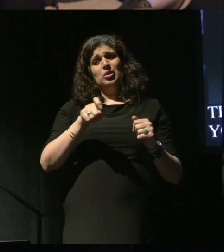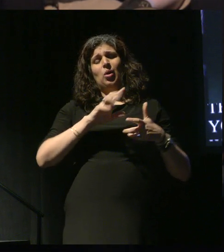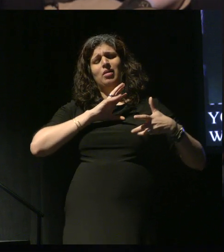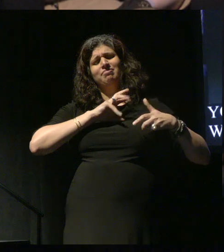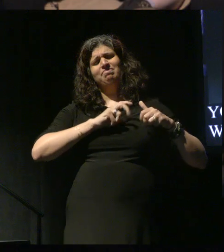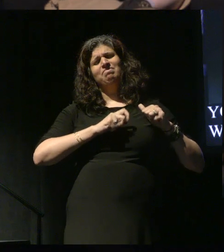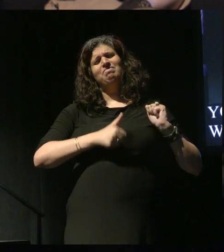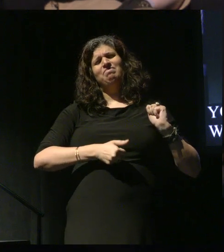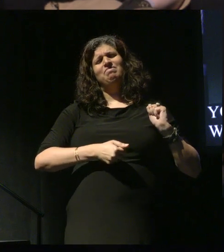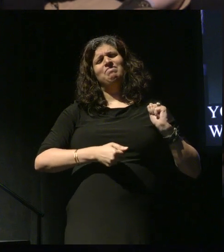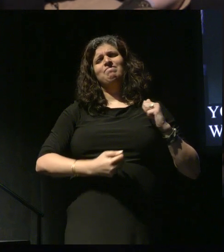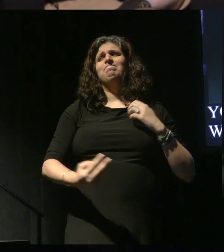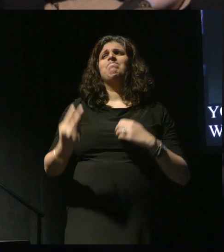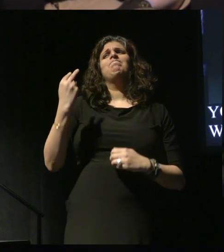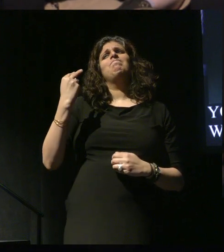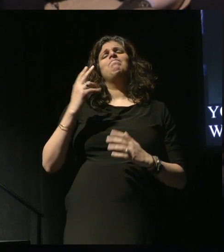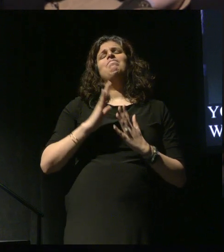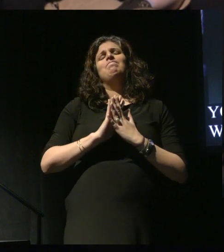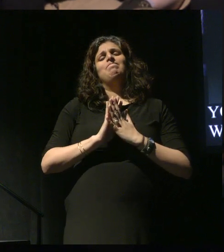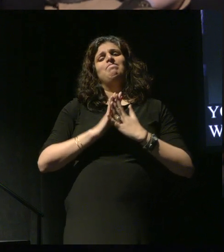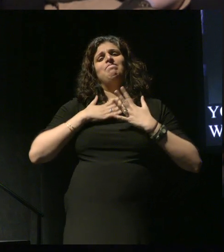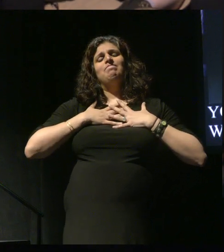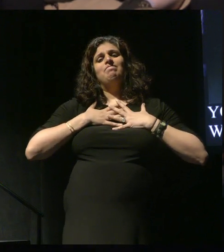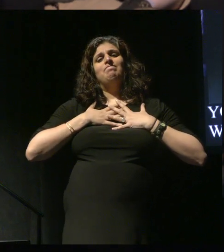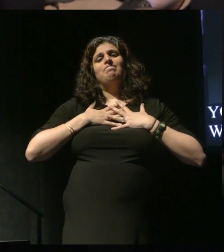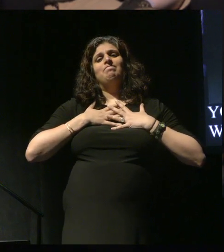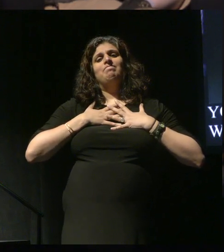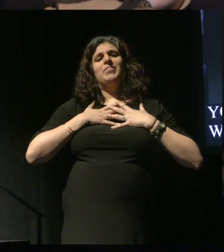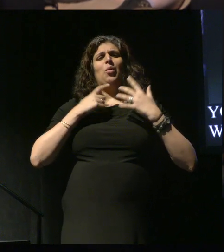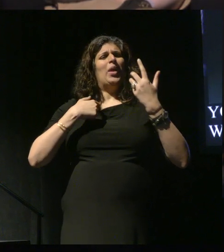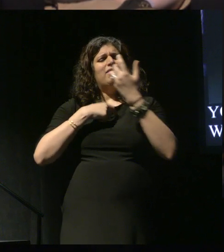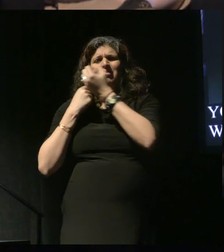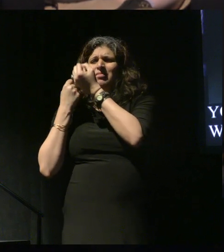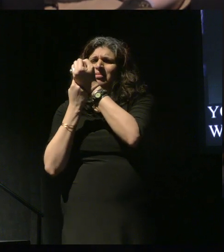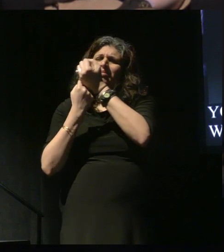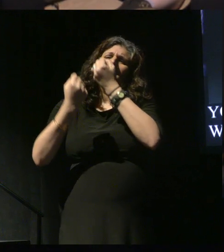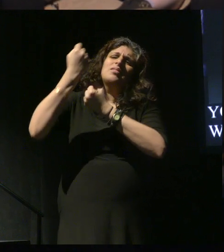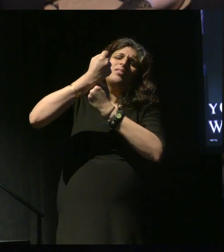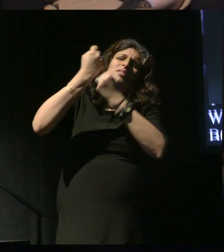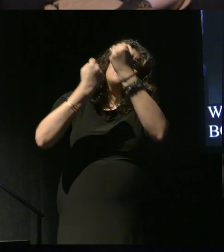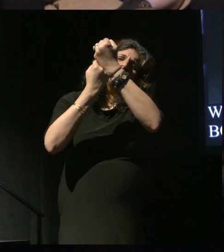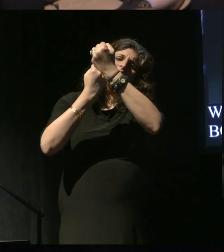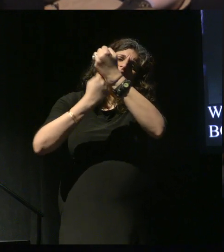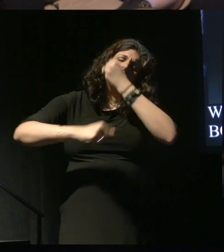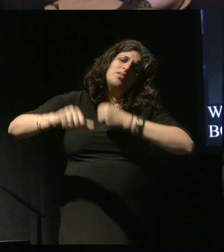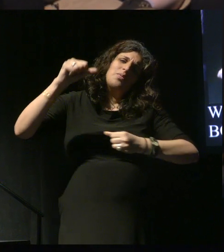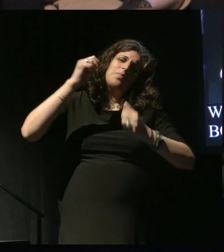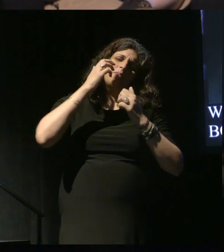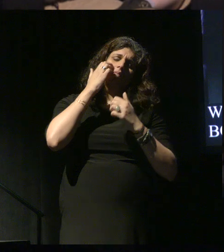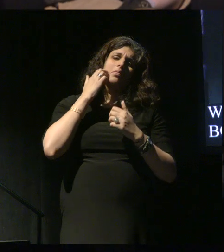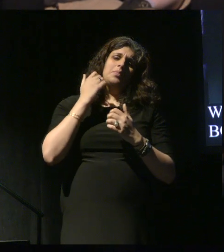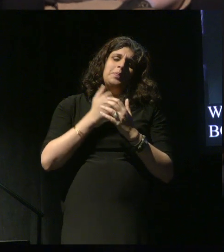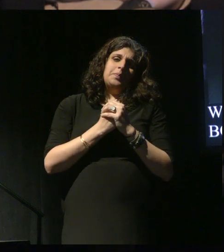And have to bolster each other and support each other and yeah.